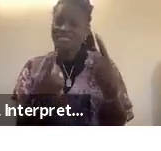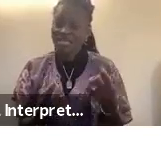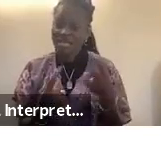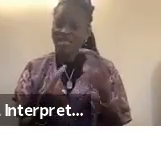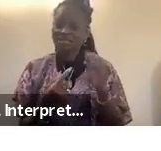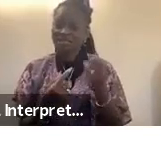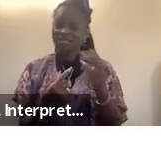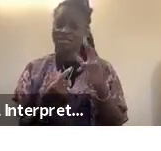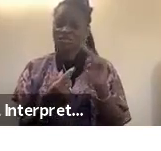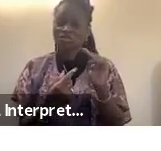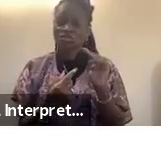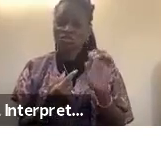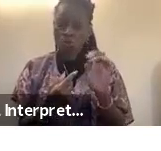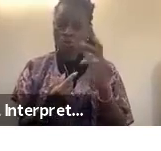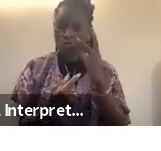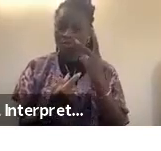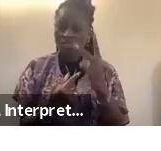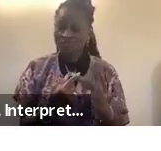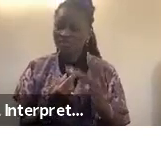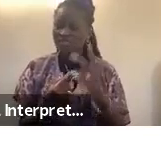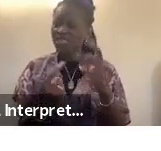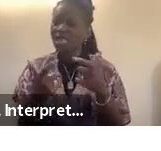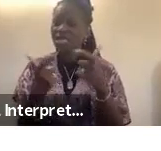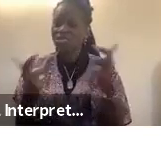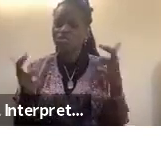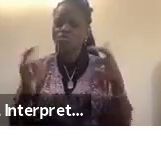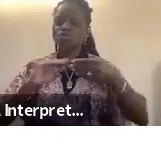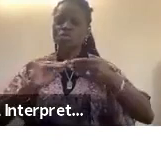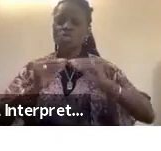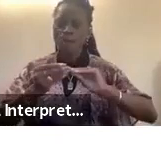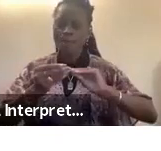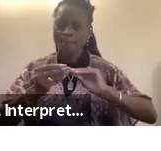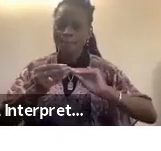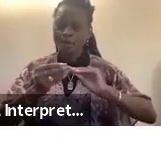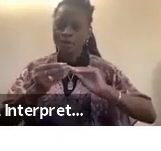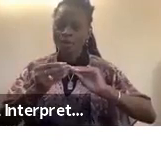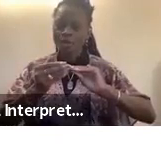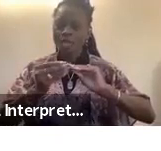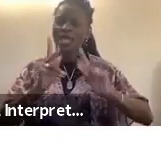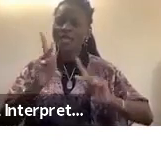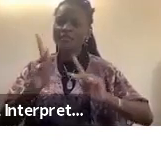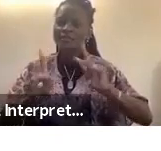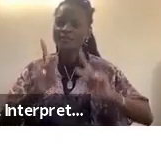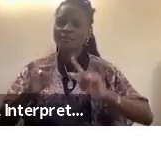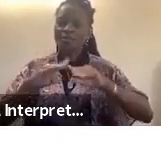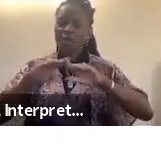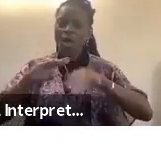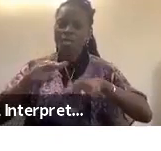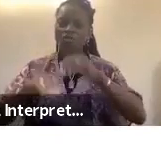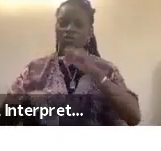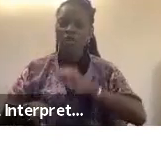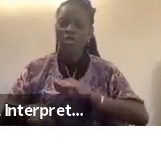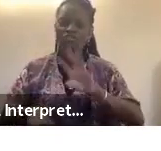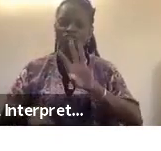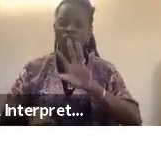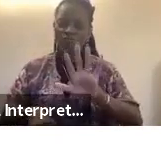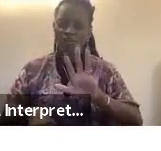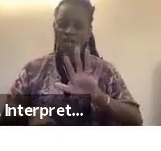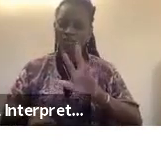in the number of deaths among vaccinated individuals under the age of 45. When we look at the average age of